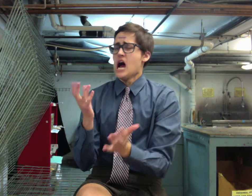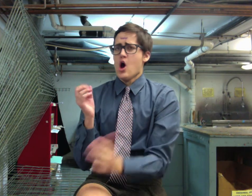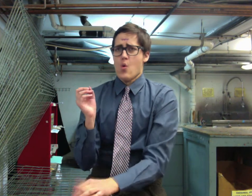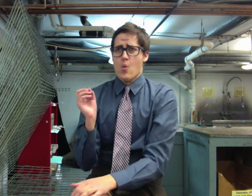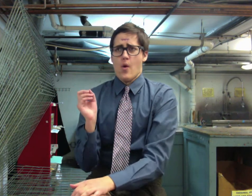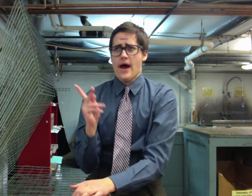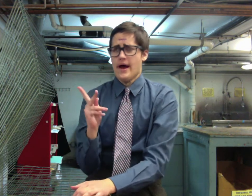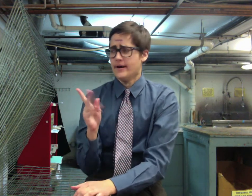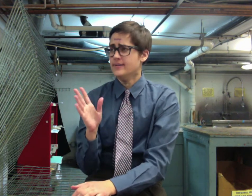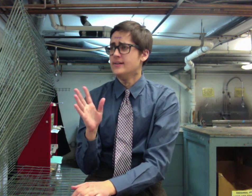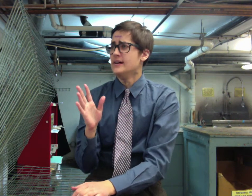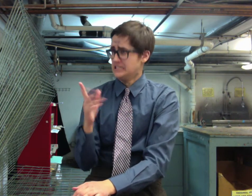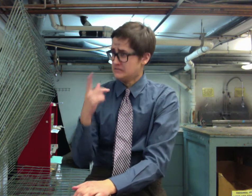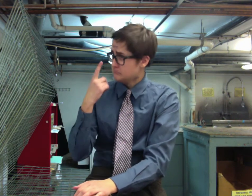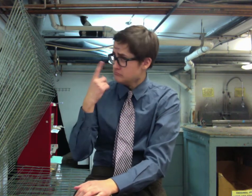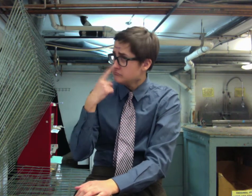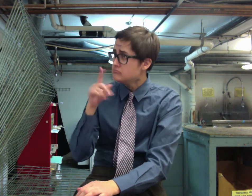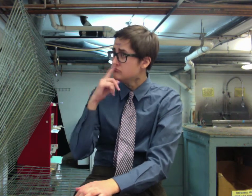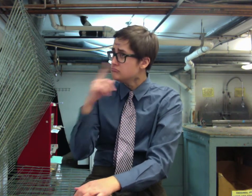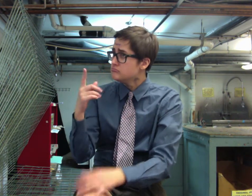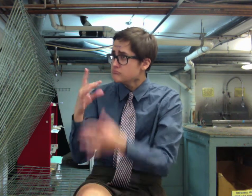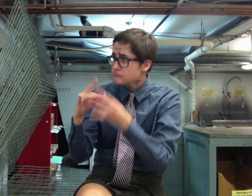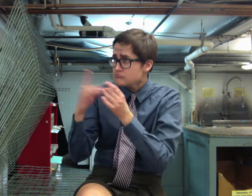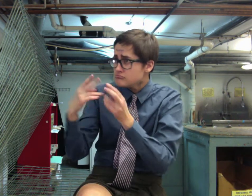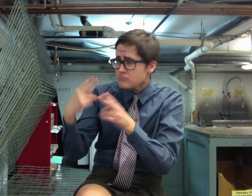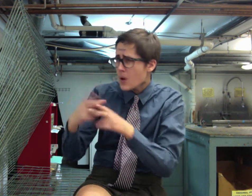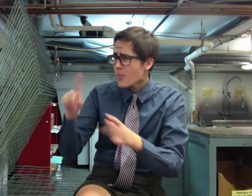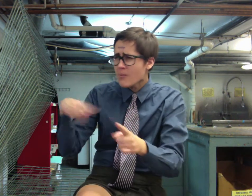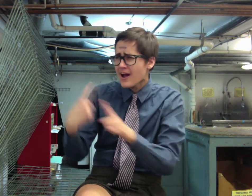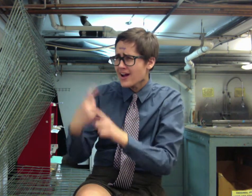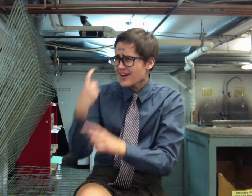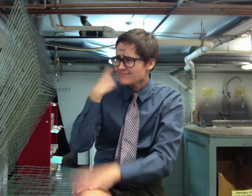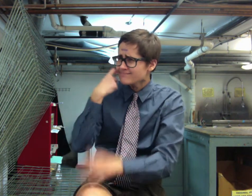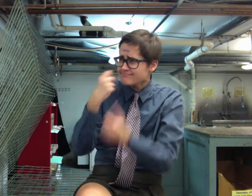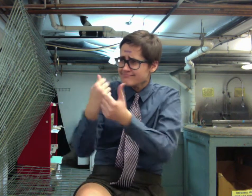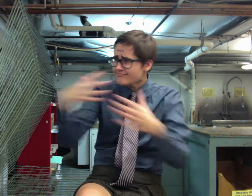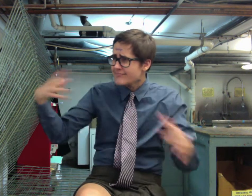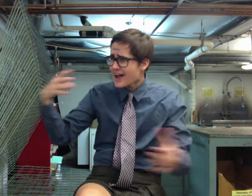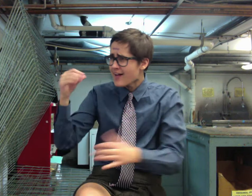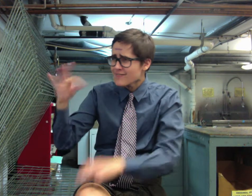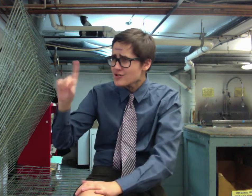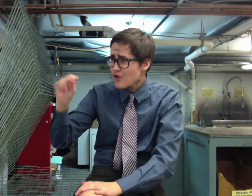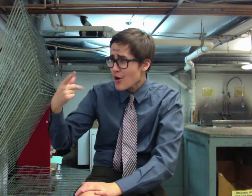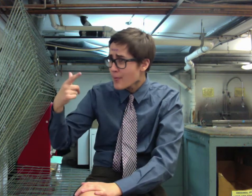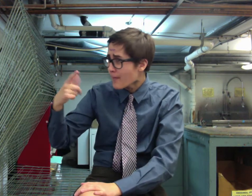Ah! O-kay...care to comment on the recent expansion of the forbidden dog park?